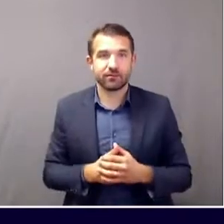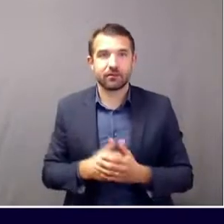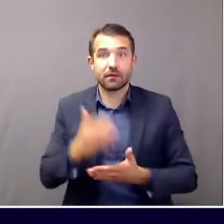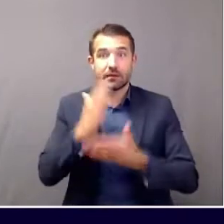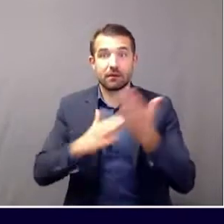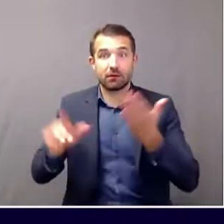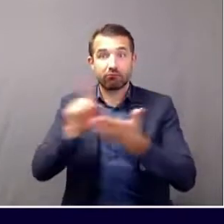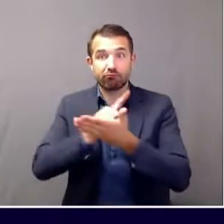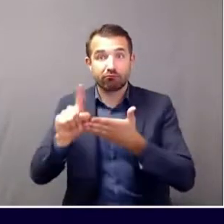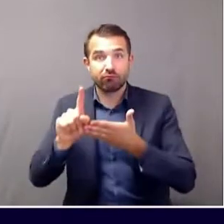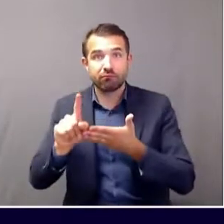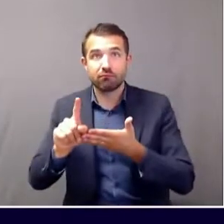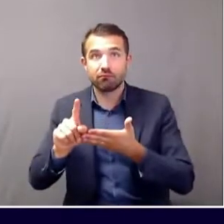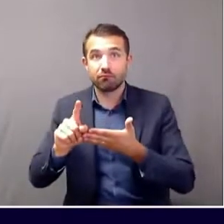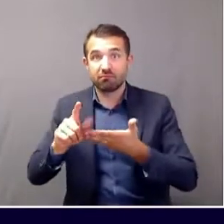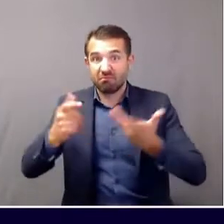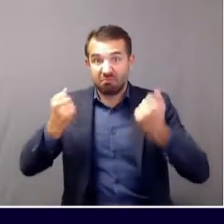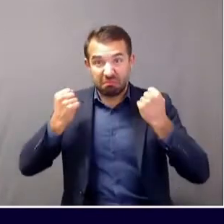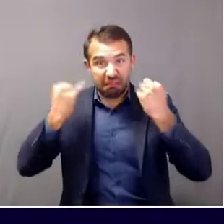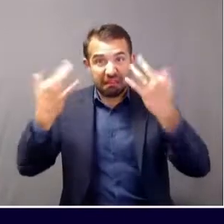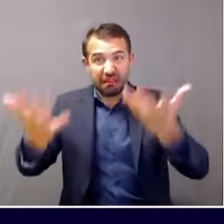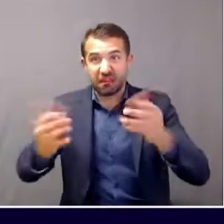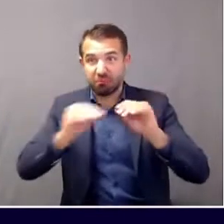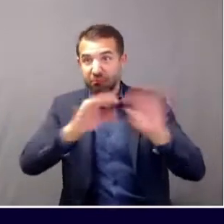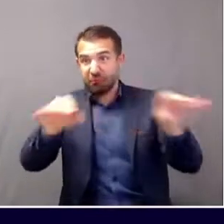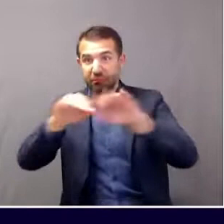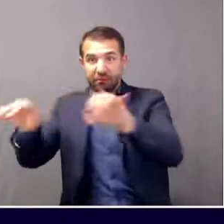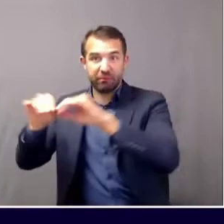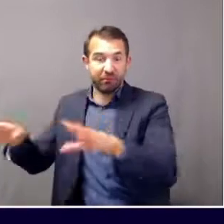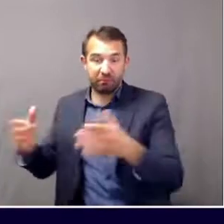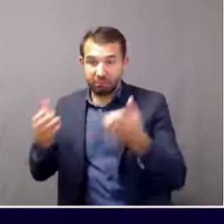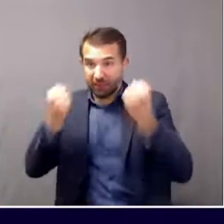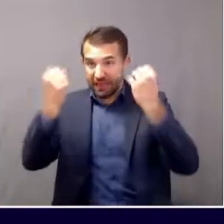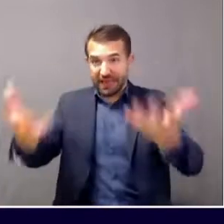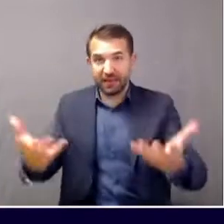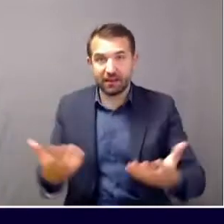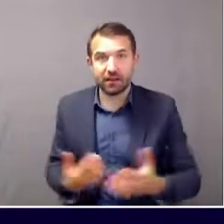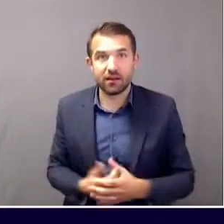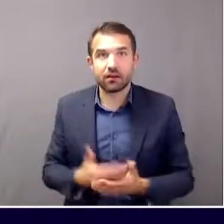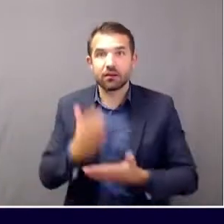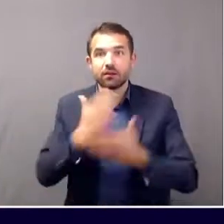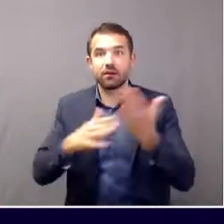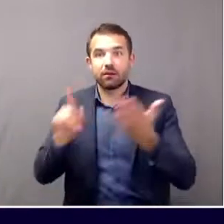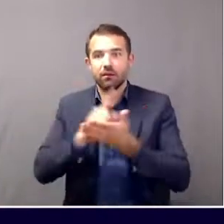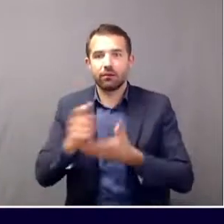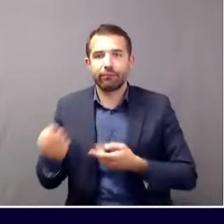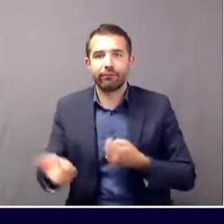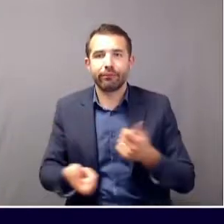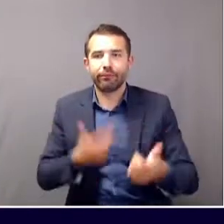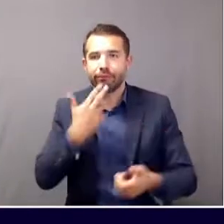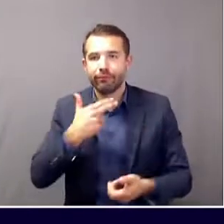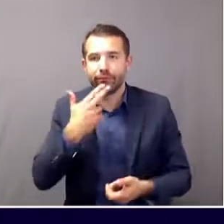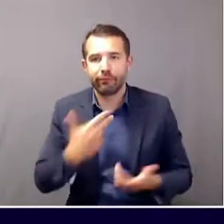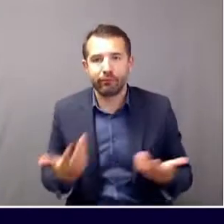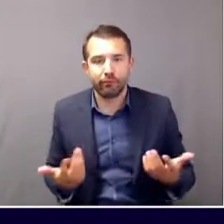of very large significant outbreaks are those that have